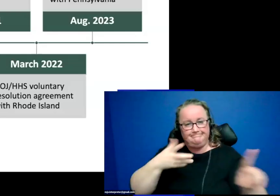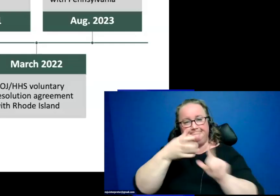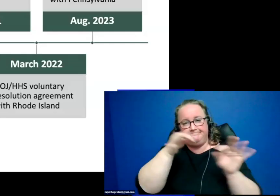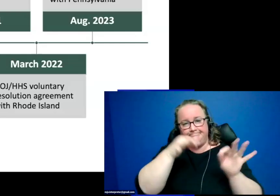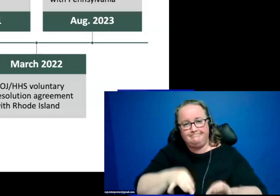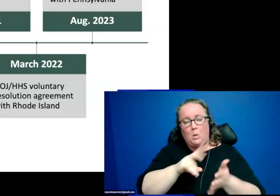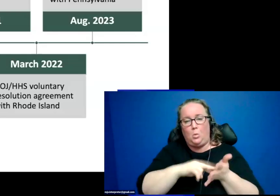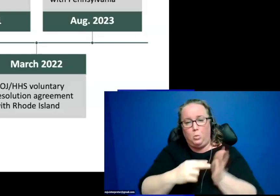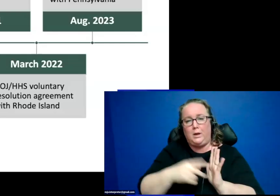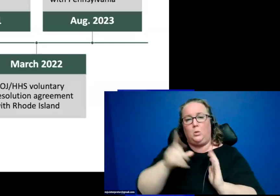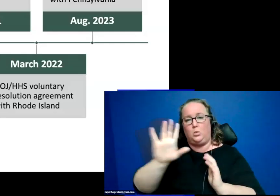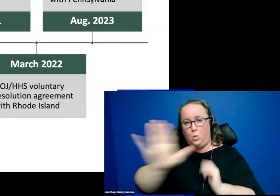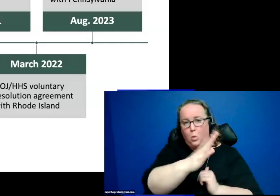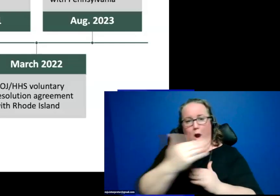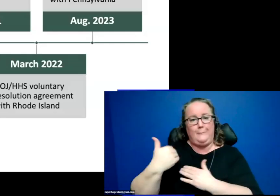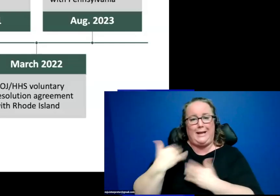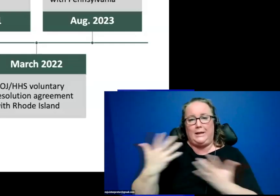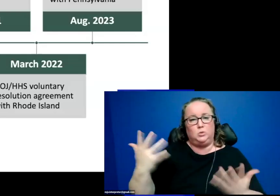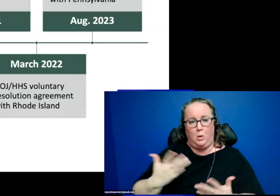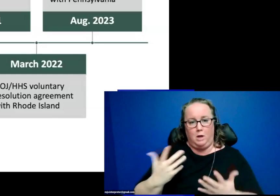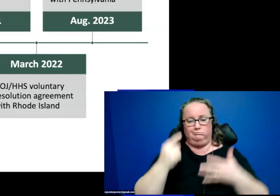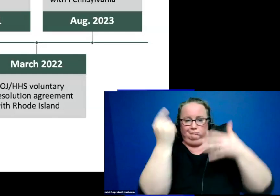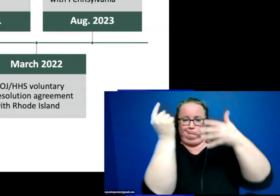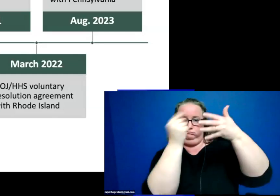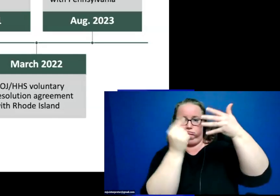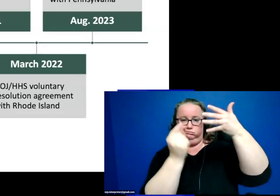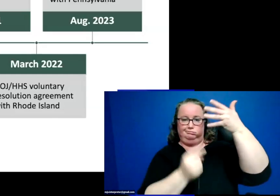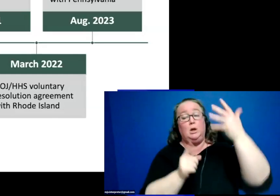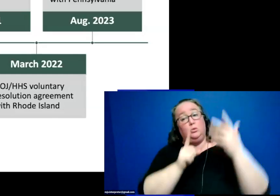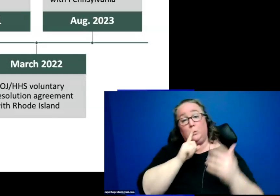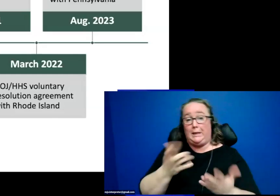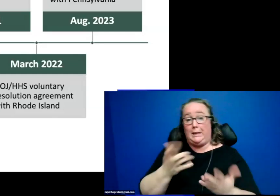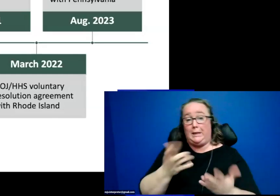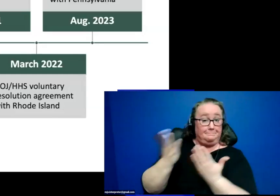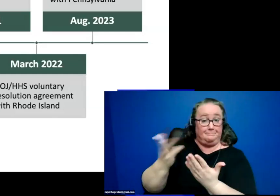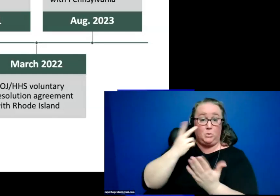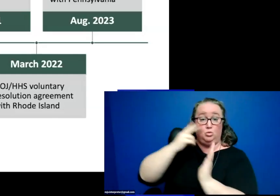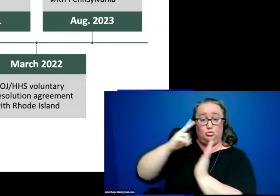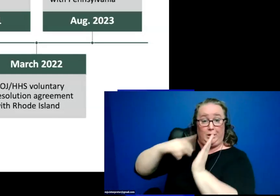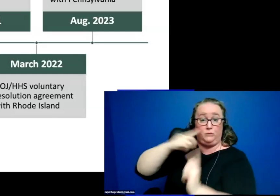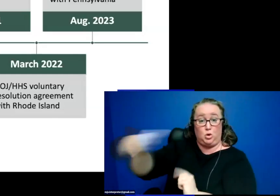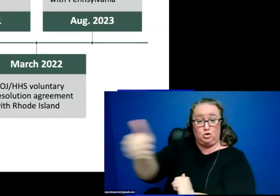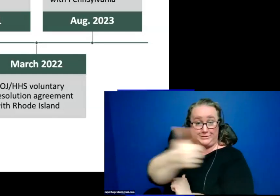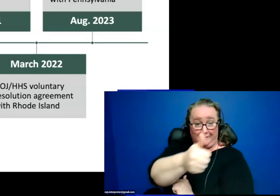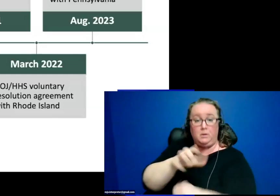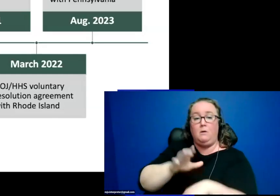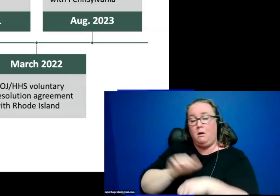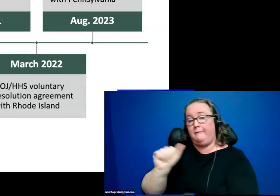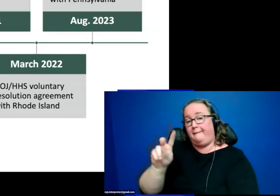I would strongly encourage you to look at this guidance. It is available on the ada.gov website.